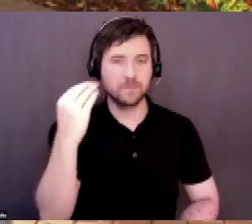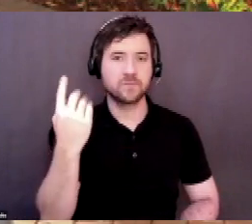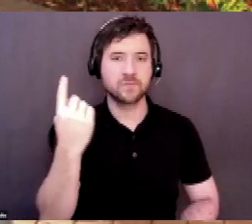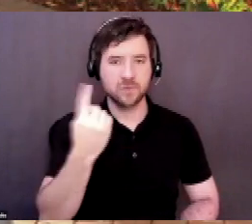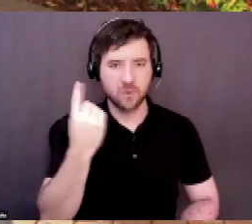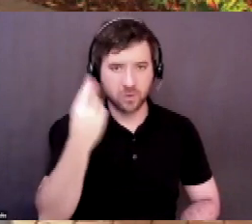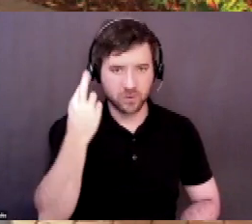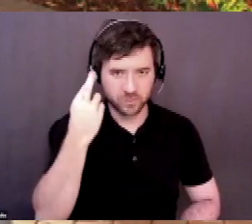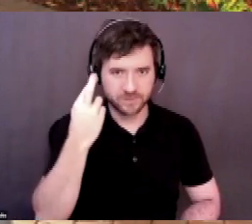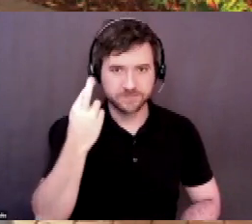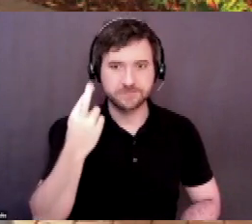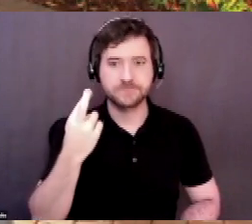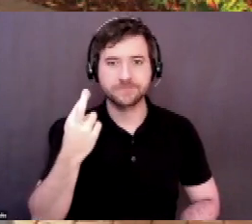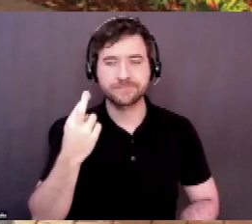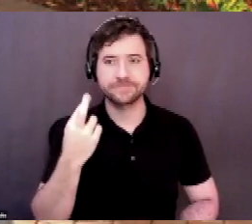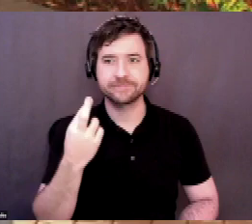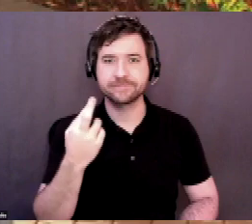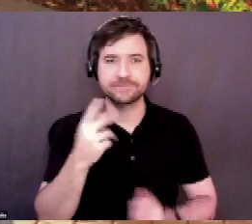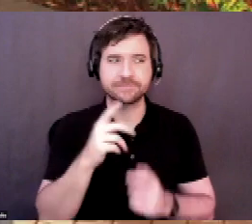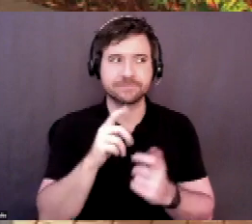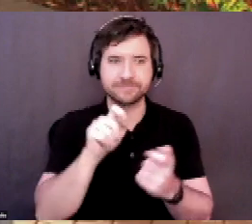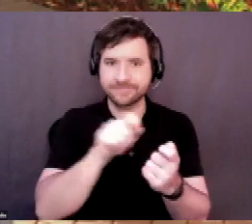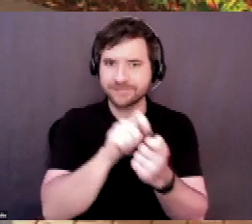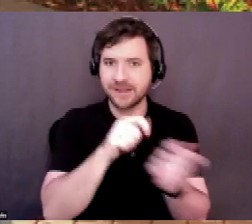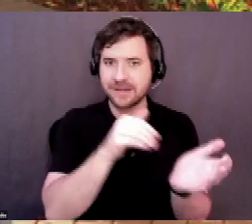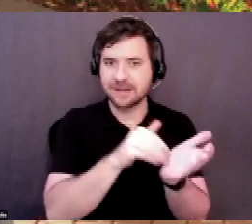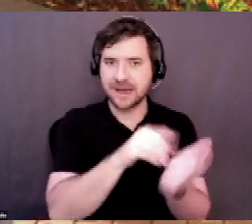certain doctors who maybe were not treating